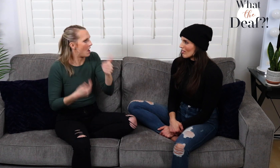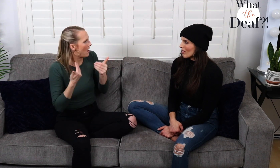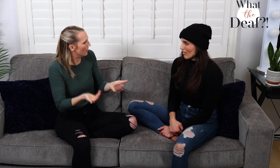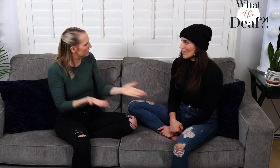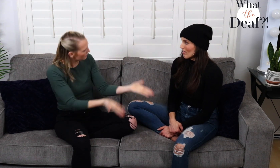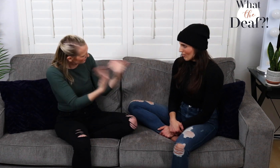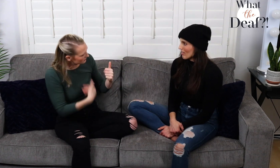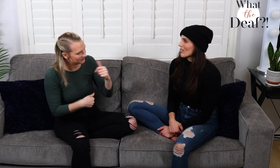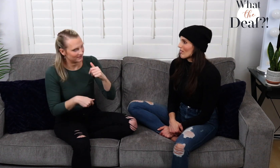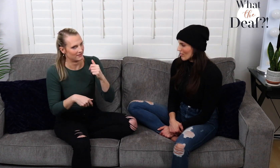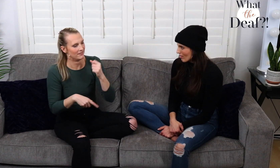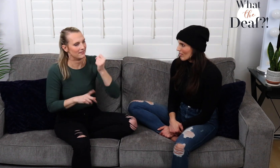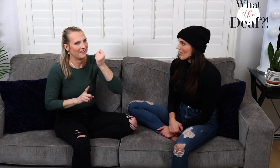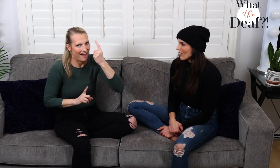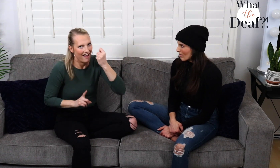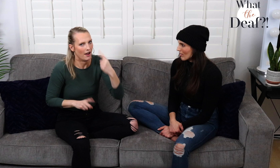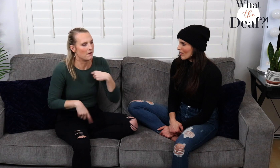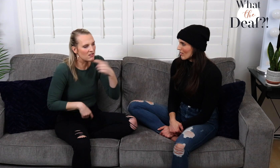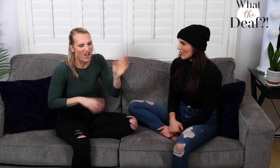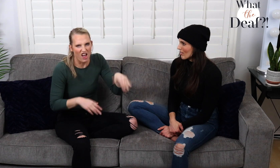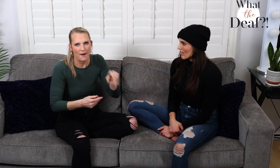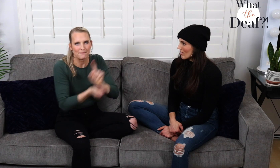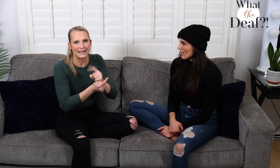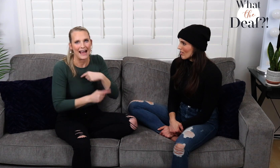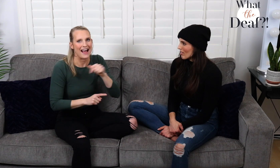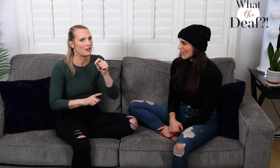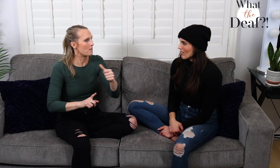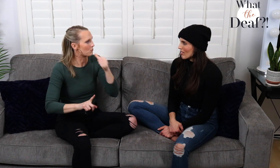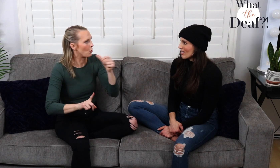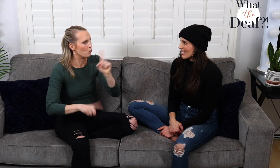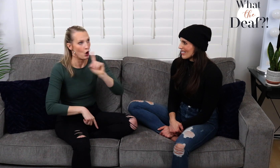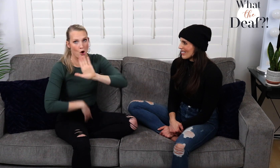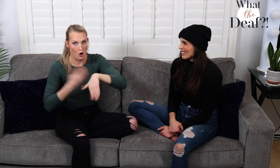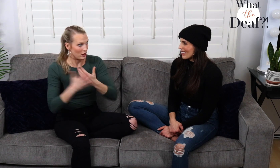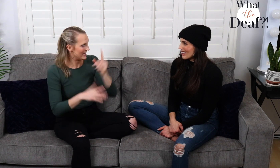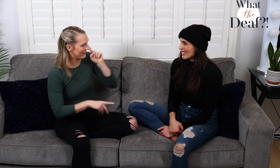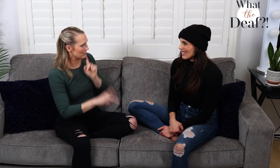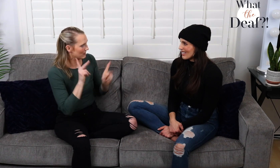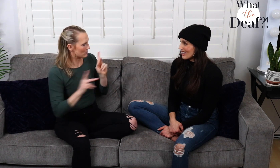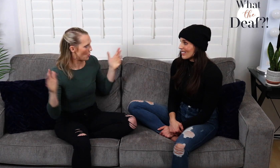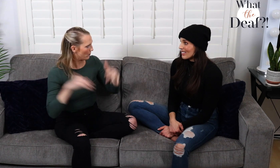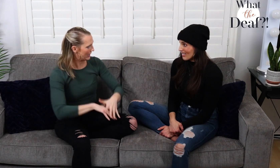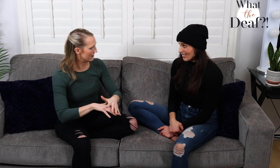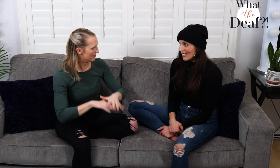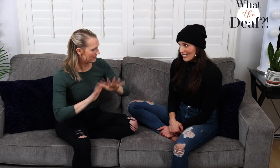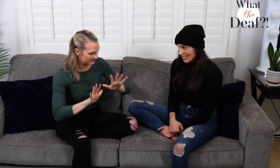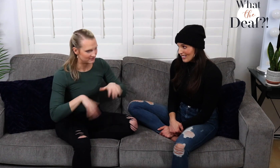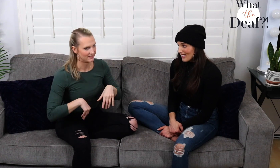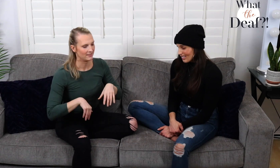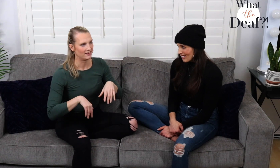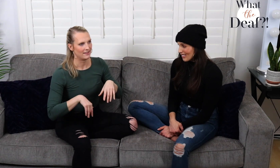why not, but I told him to meet us at a bar where a bunch of us Deaf people were gathering. So